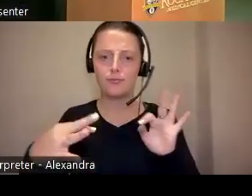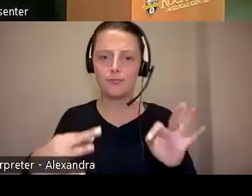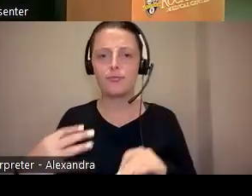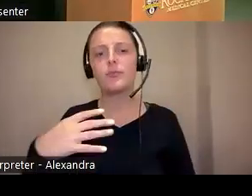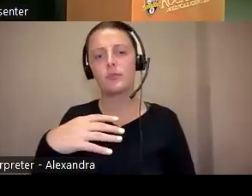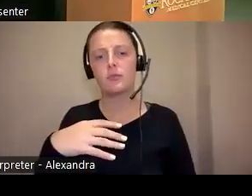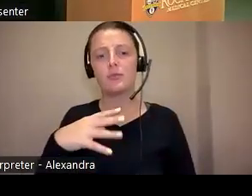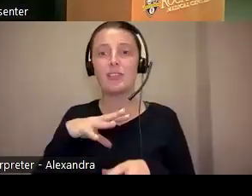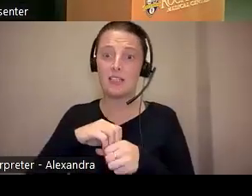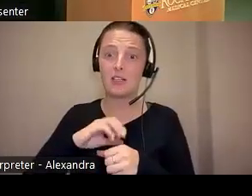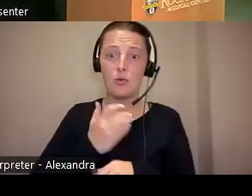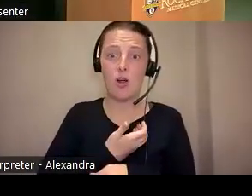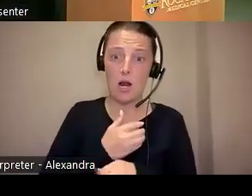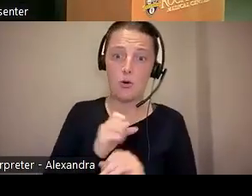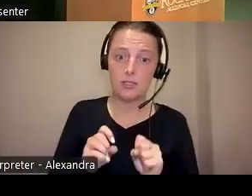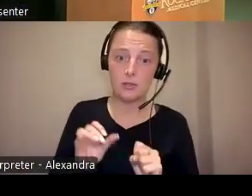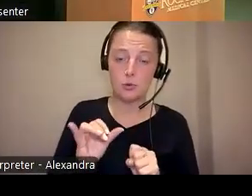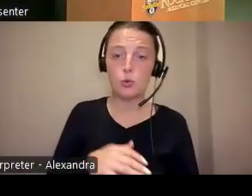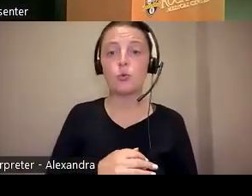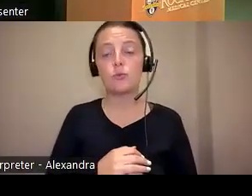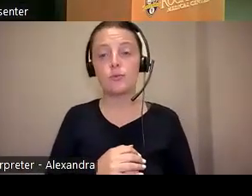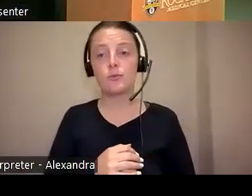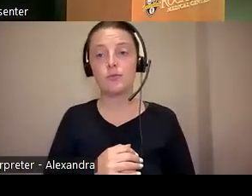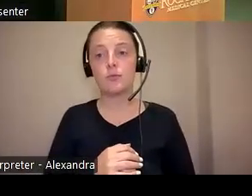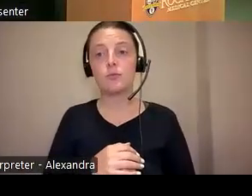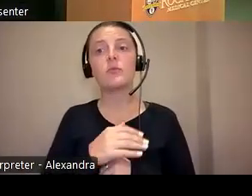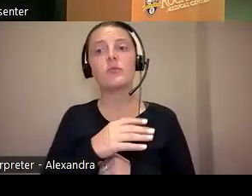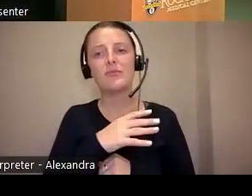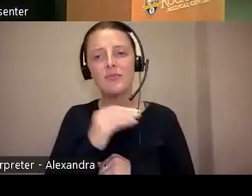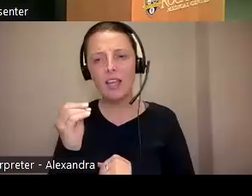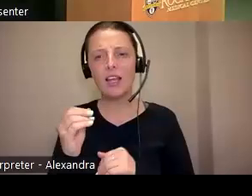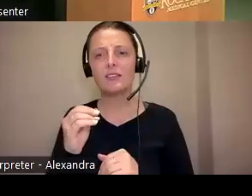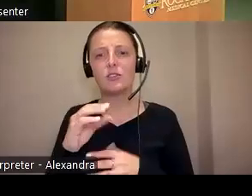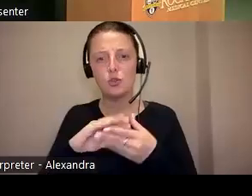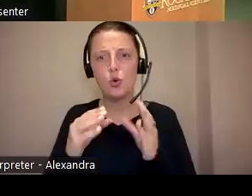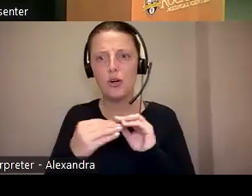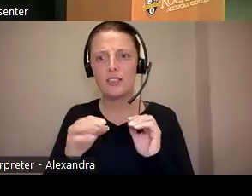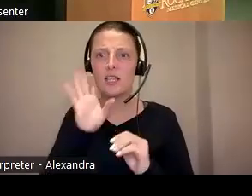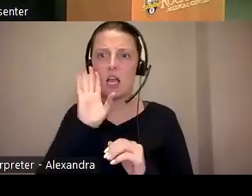to be sharing stories um that really illustrate the collaboration of peers with other providers